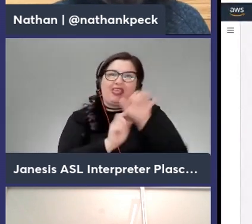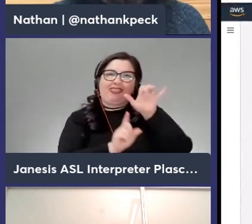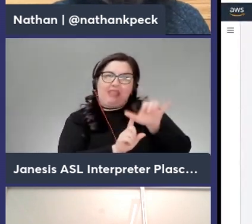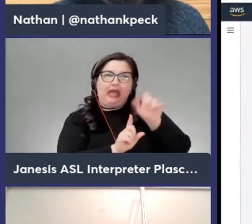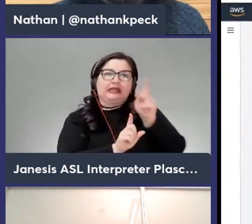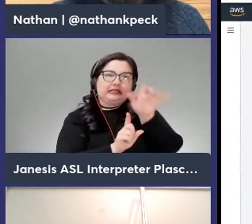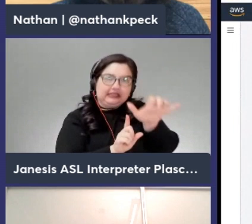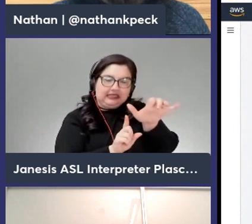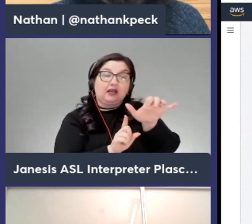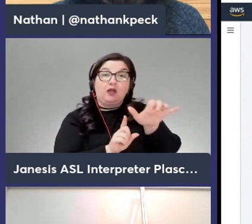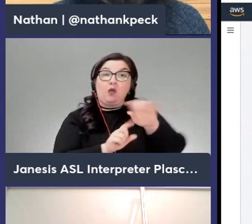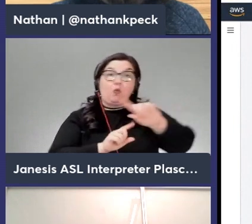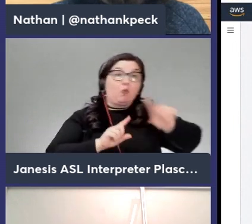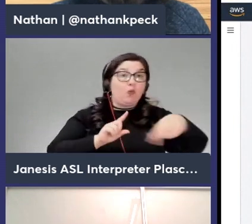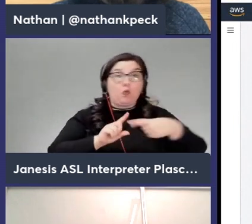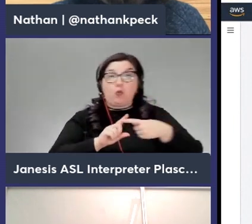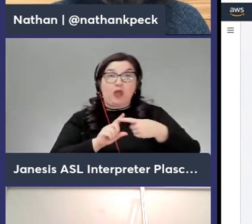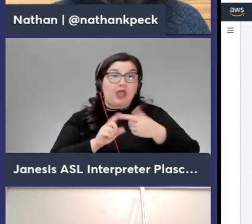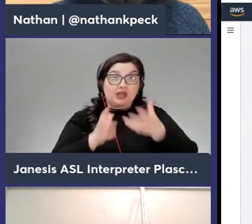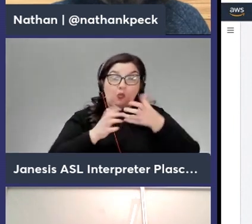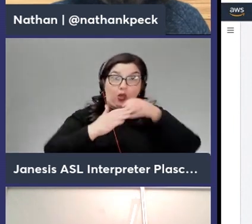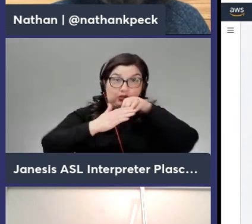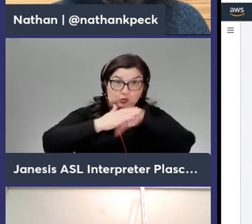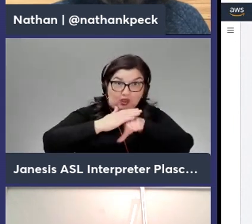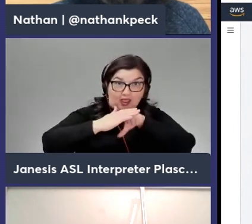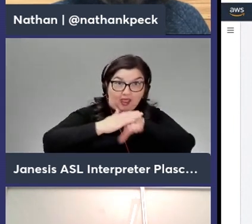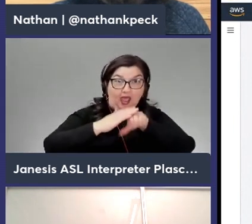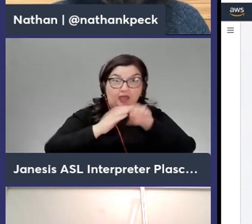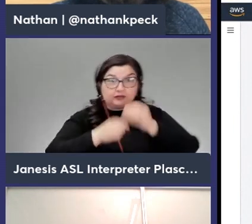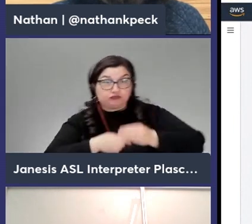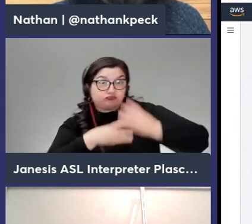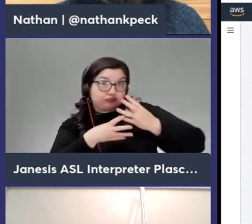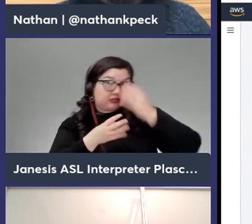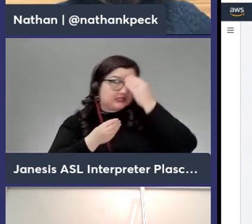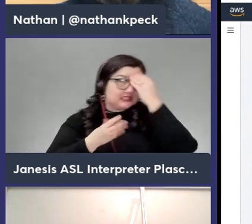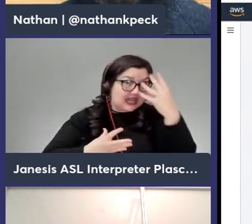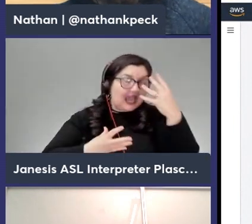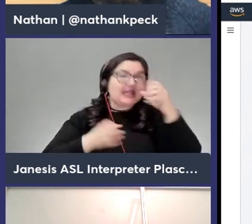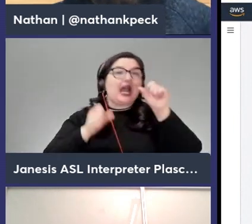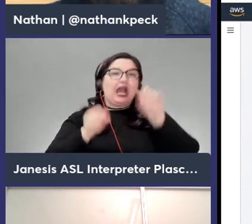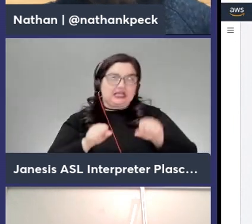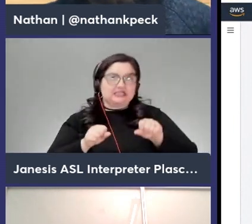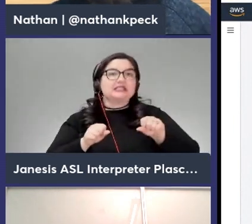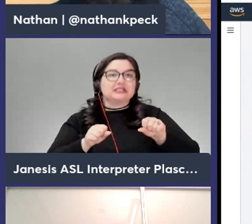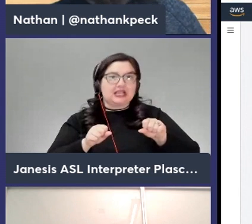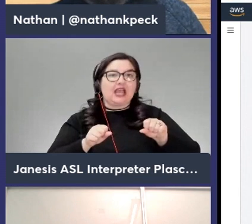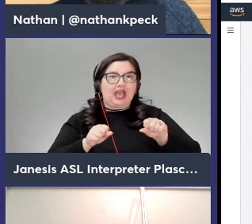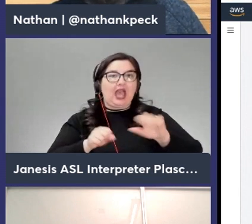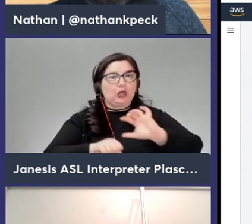And whenever they want to access the actual data, they can restore the backup from the backup vault